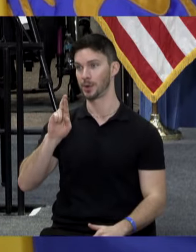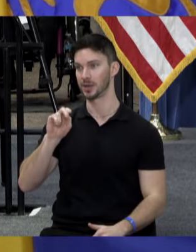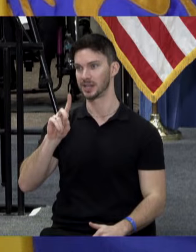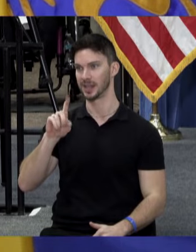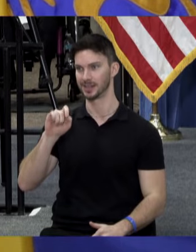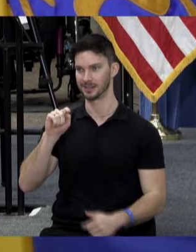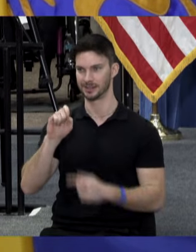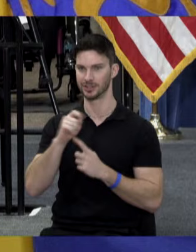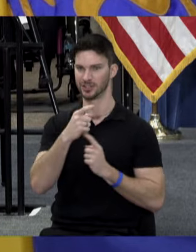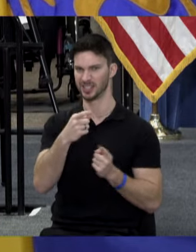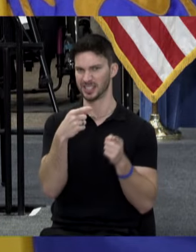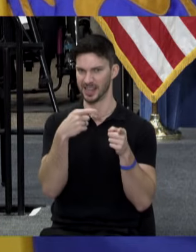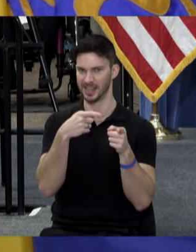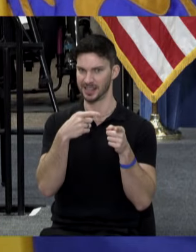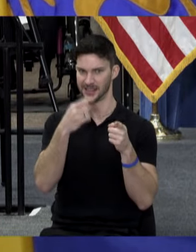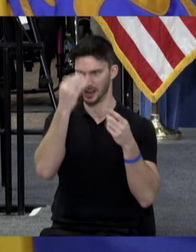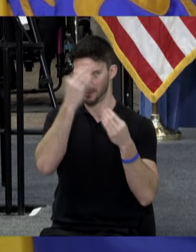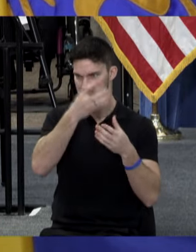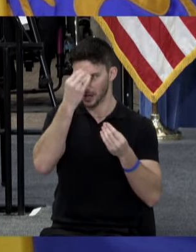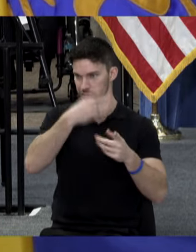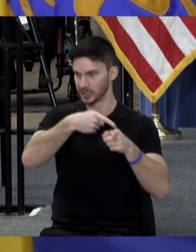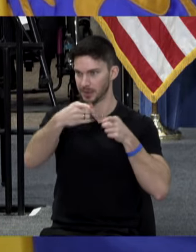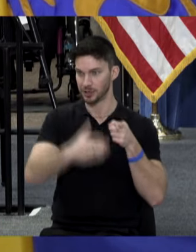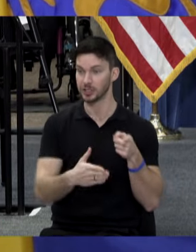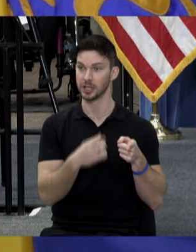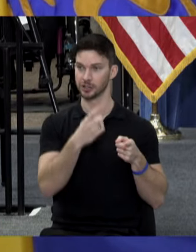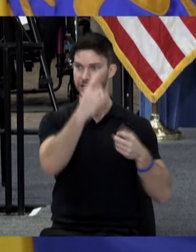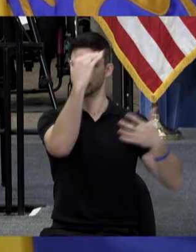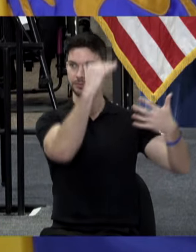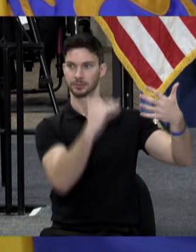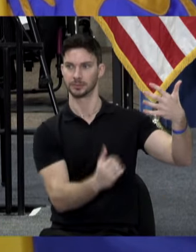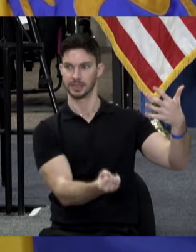she sent me a laundry list of questions to ask my doctor. She said have you thought